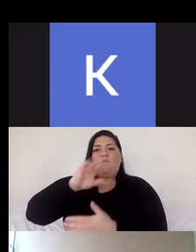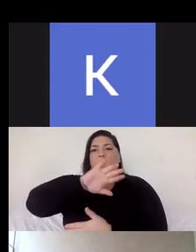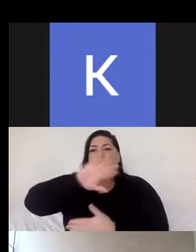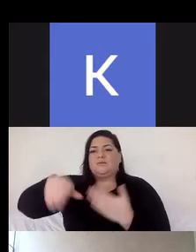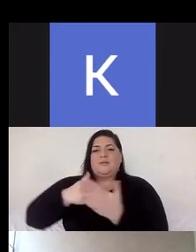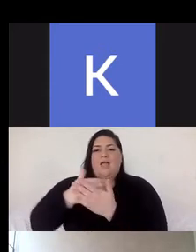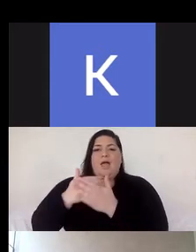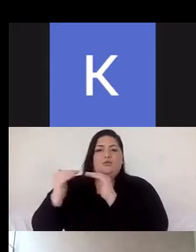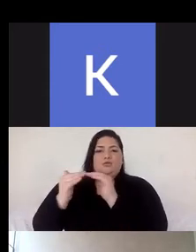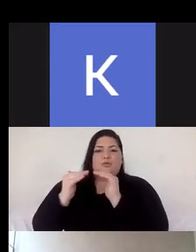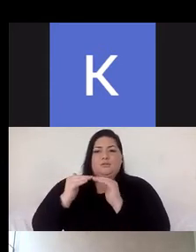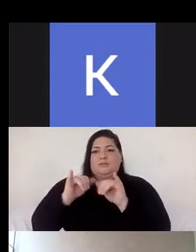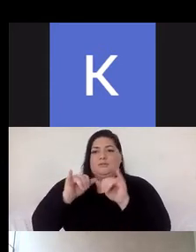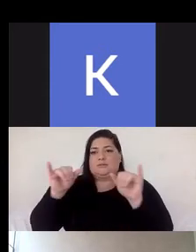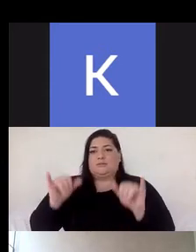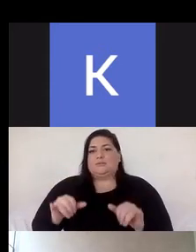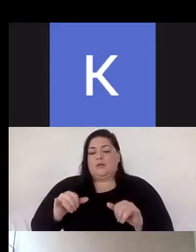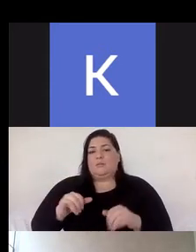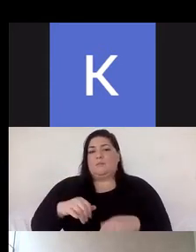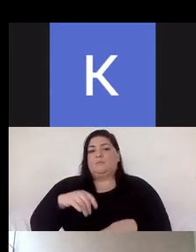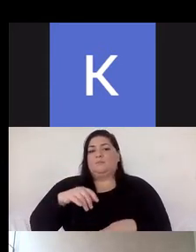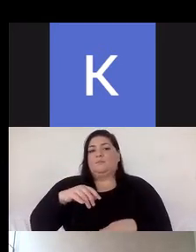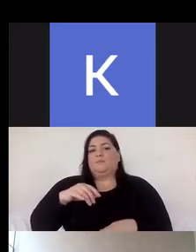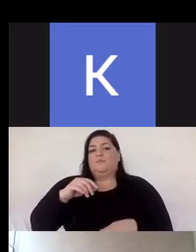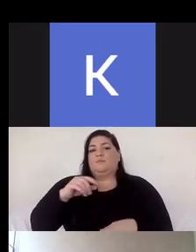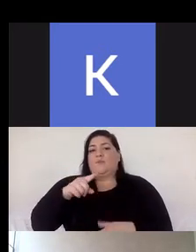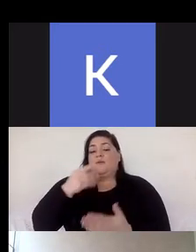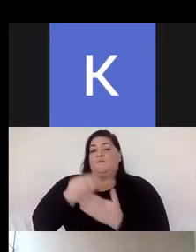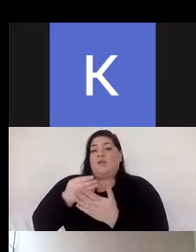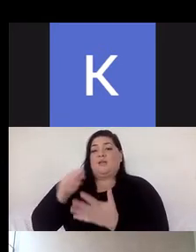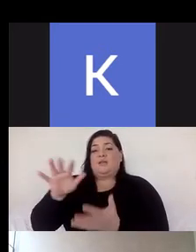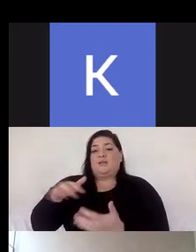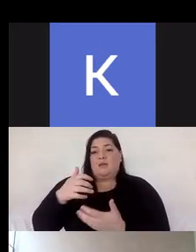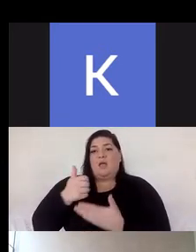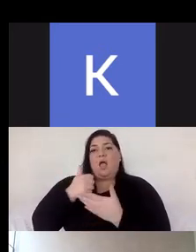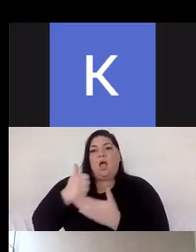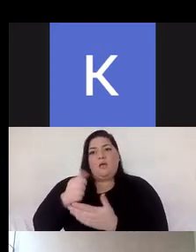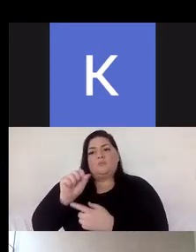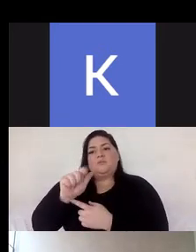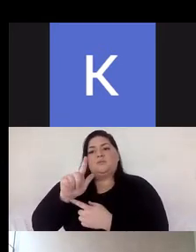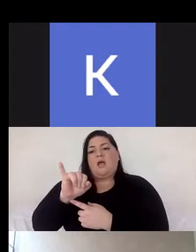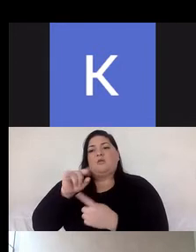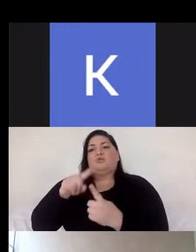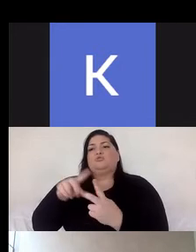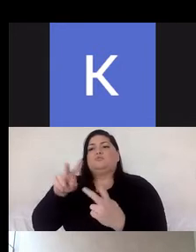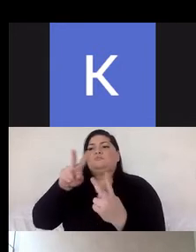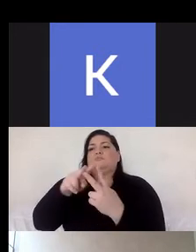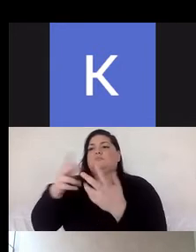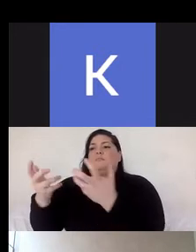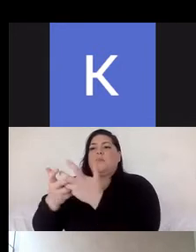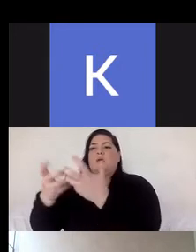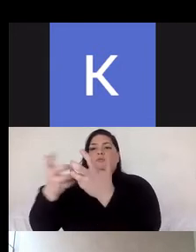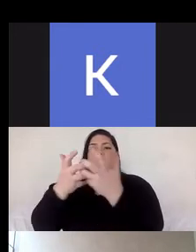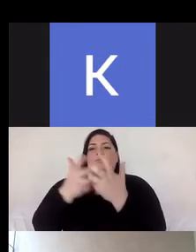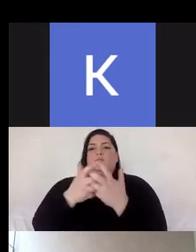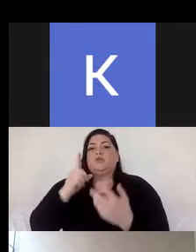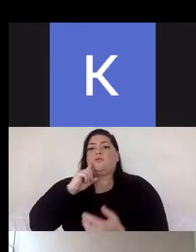LAV funding has allowed SALI to pair survivors with experienced low bono attorneys who